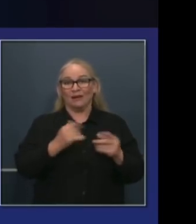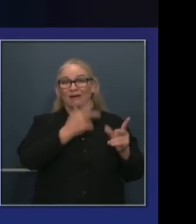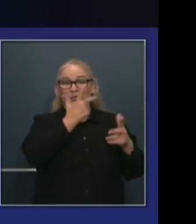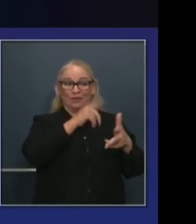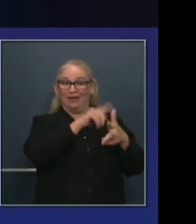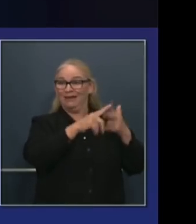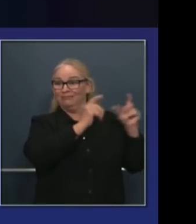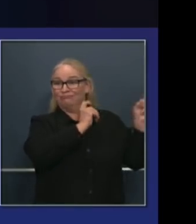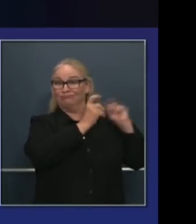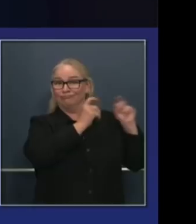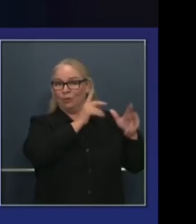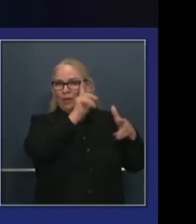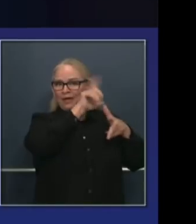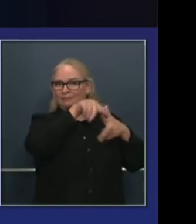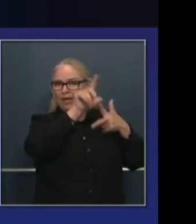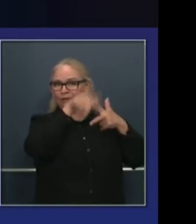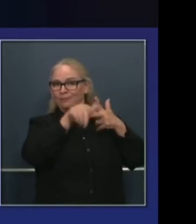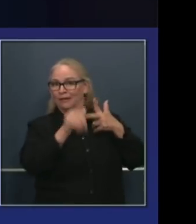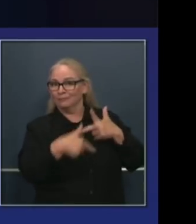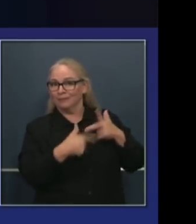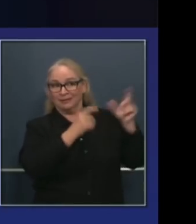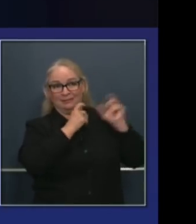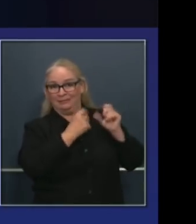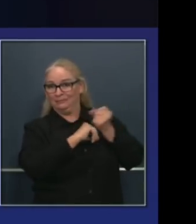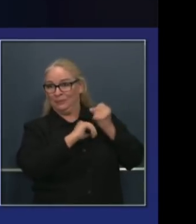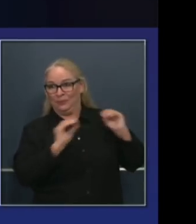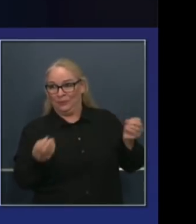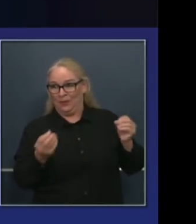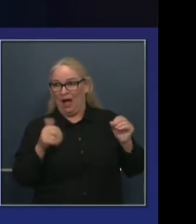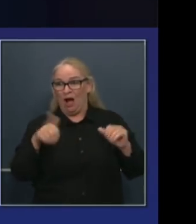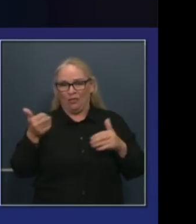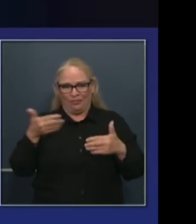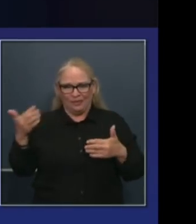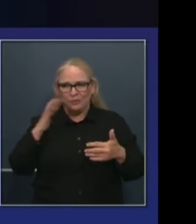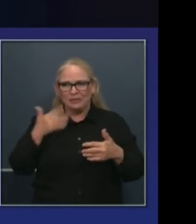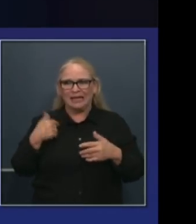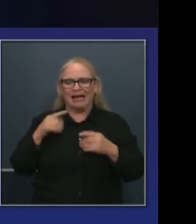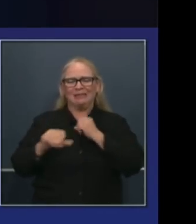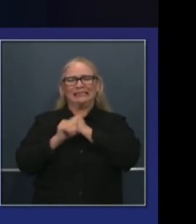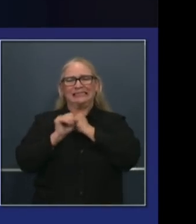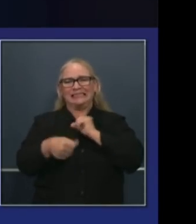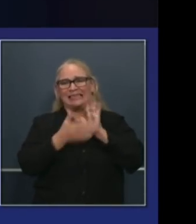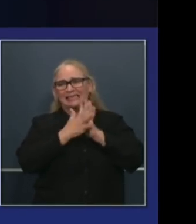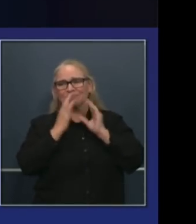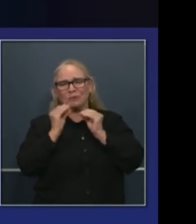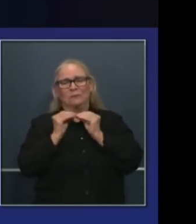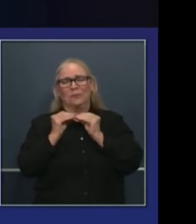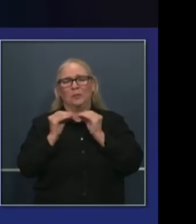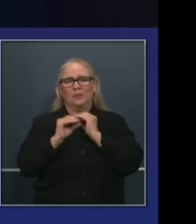END OF JULY WHERE A LOT OF THINGS ARE EXPIRING INTO AUGUST, SEPTEMBER OR OTHER